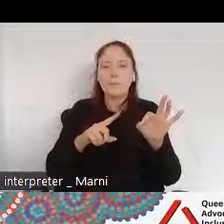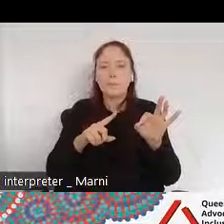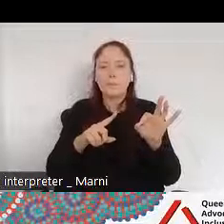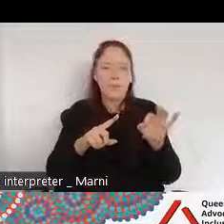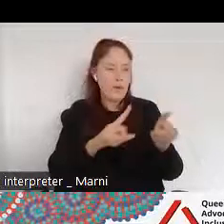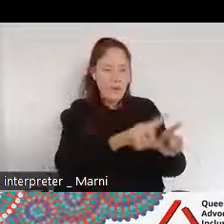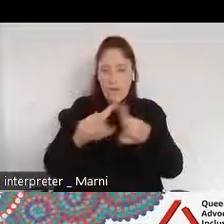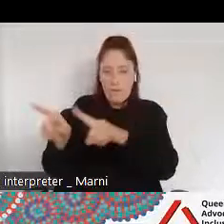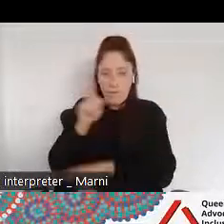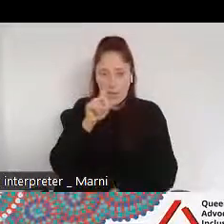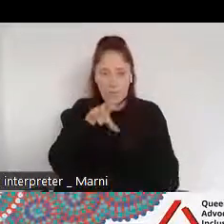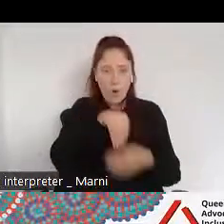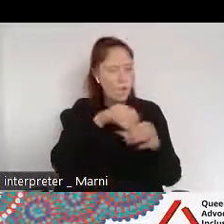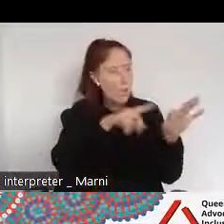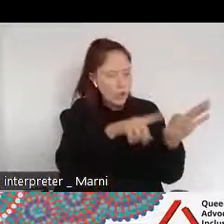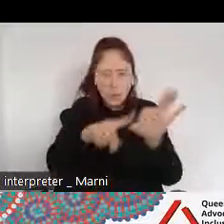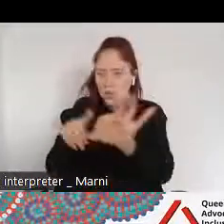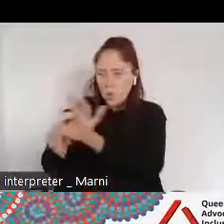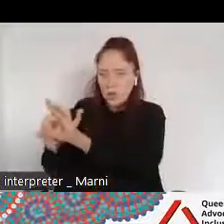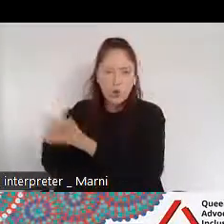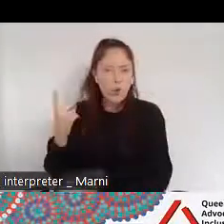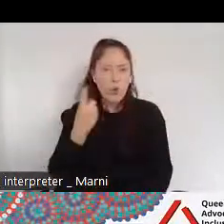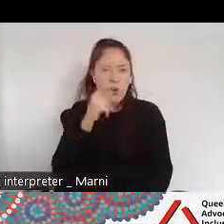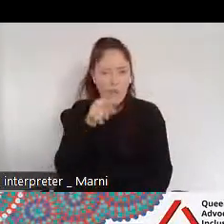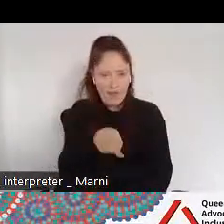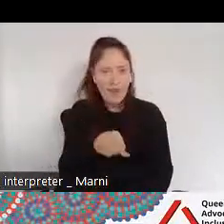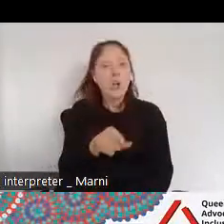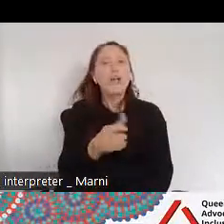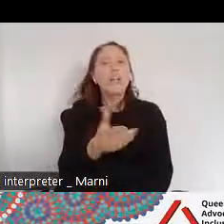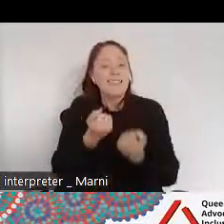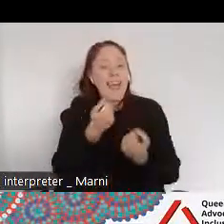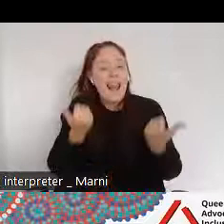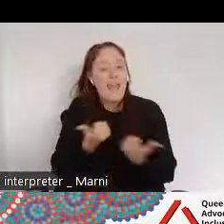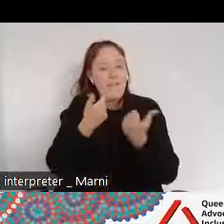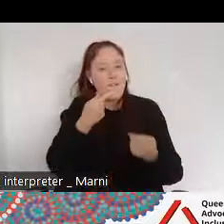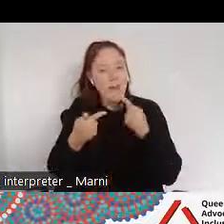or anyone else involved in the hearing, to obtain the information and evidence it needs to make the